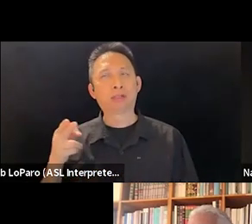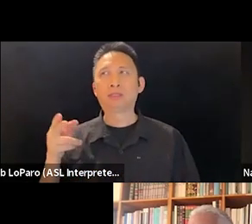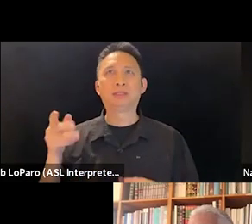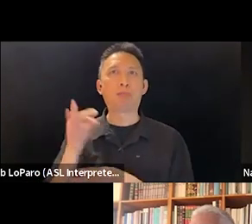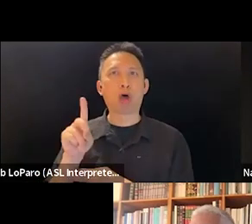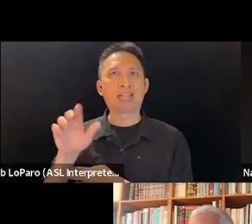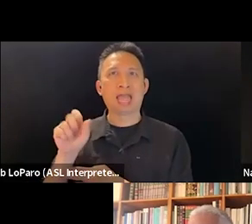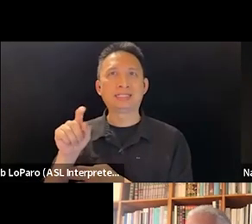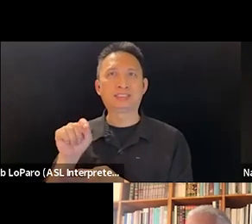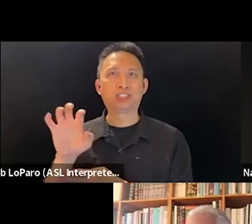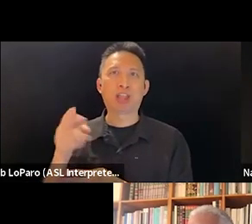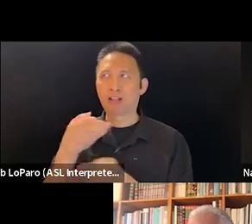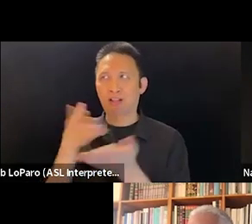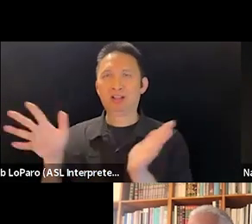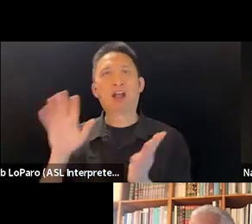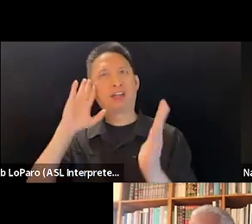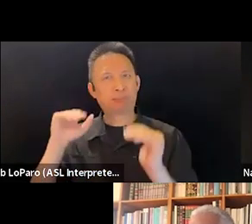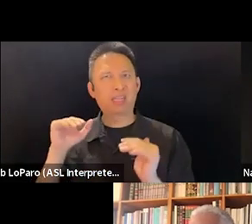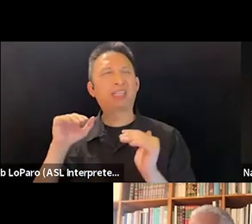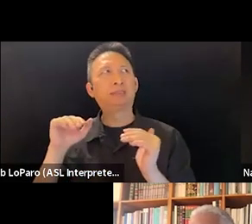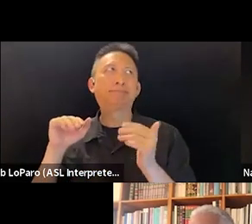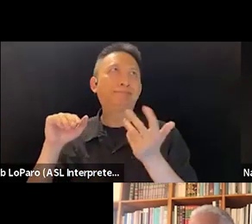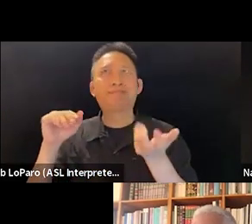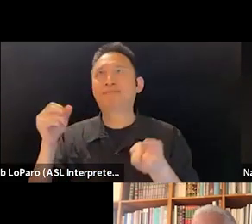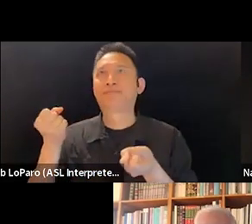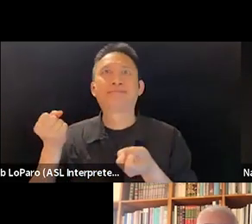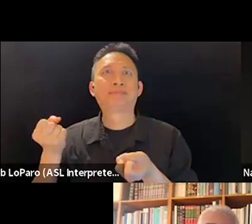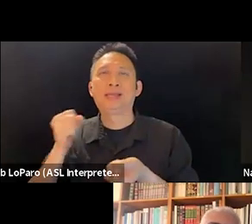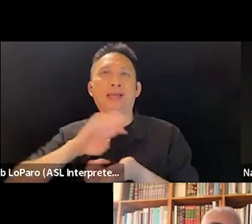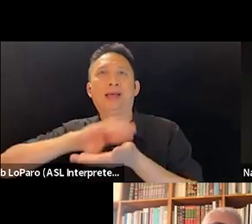how can I say pages of a treatment